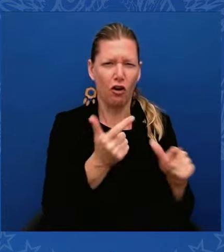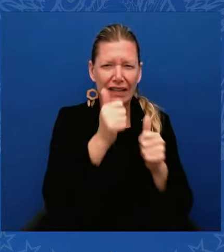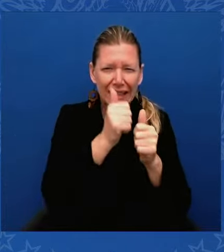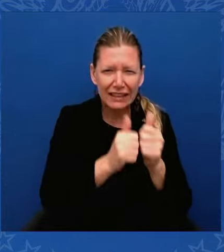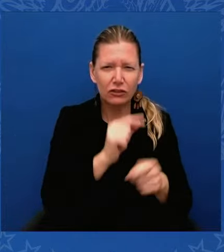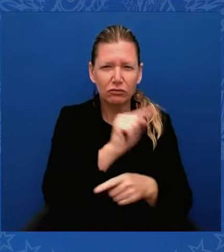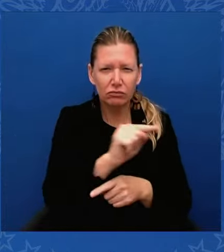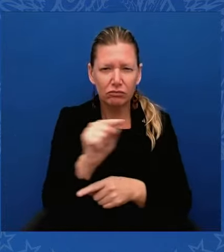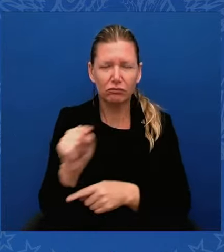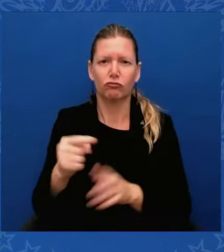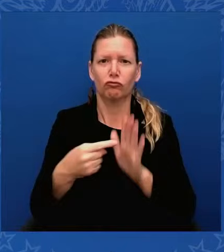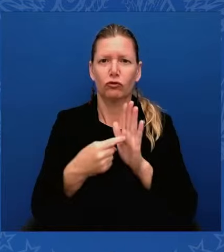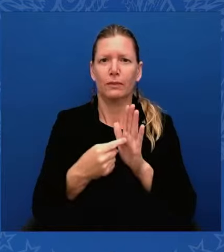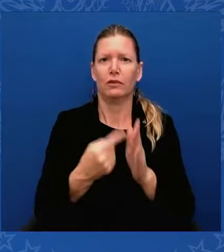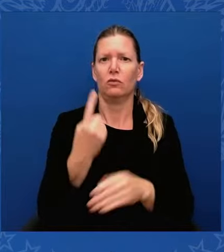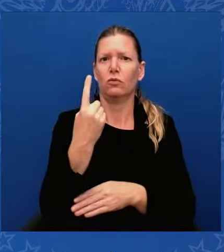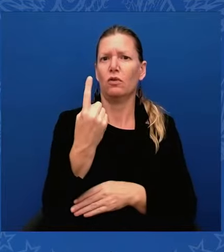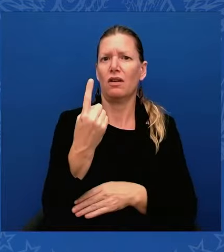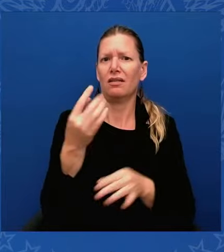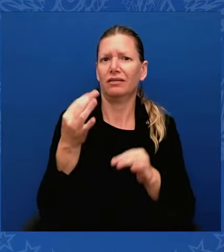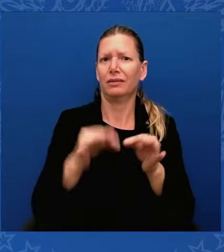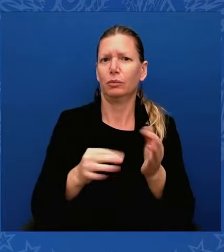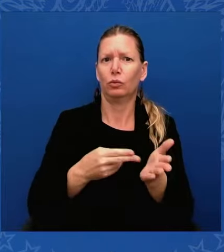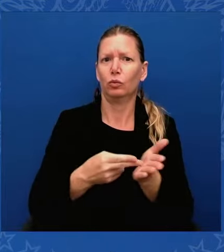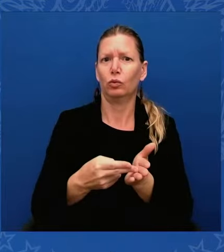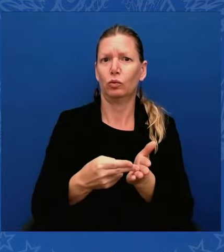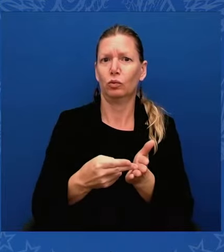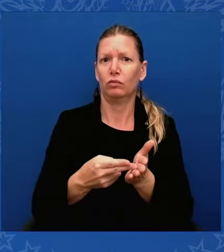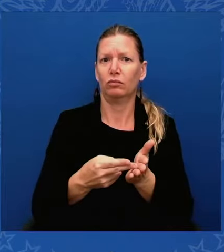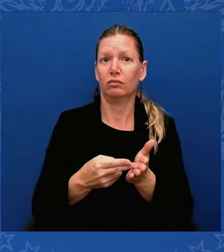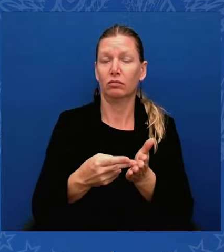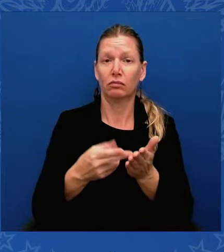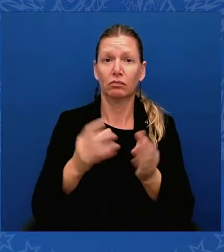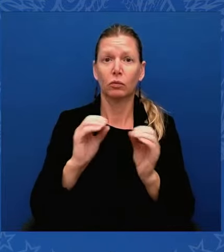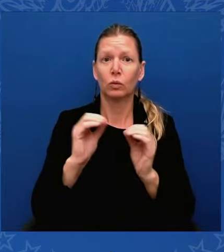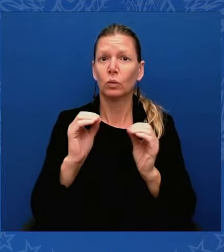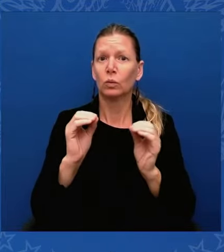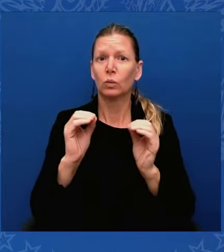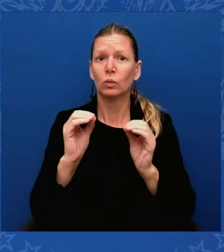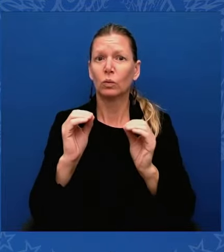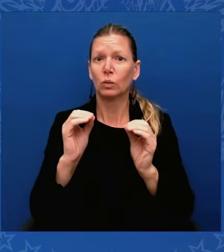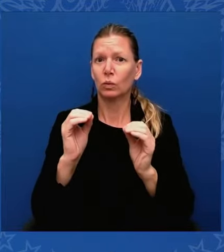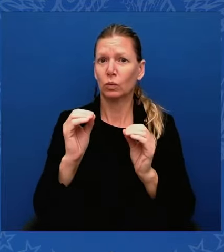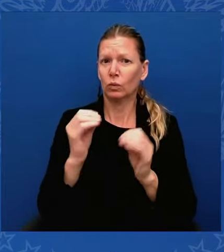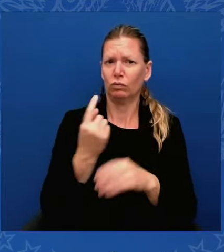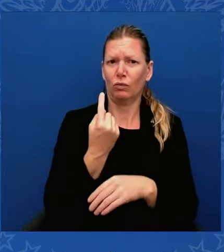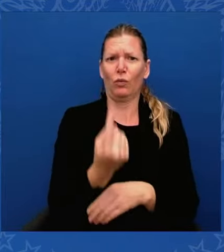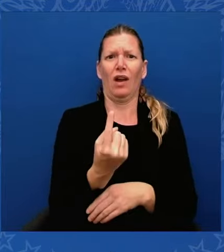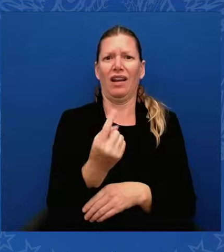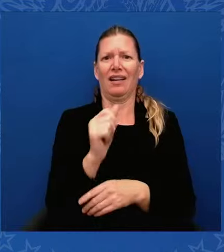Native Hawaiian, or Pacific Islander identity. The diversity of cultures and breadth of your achievements